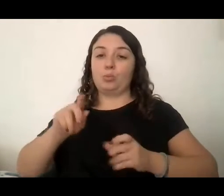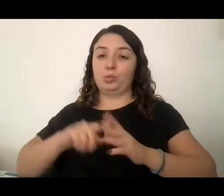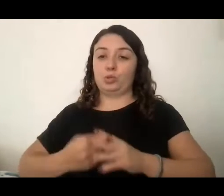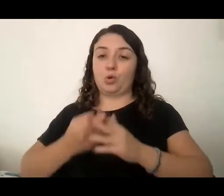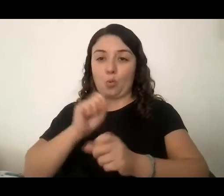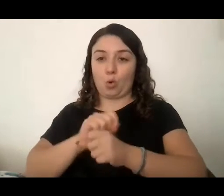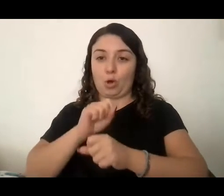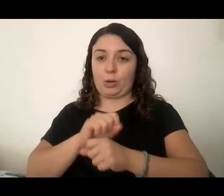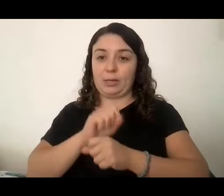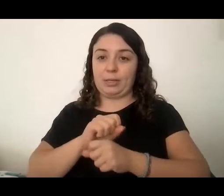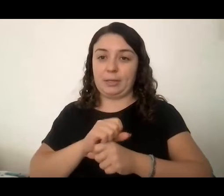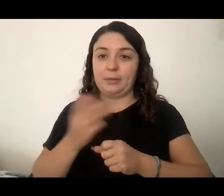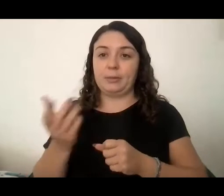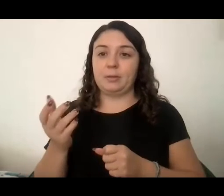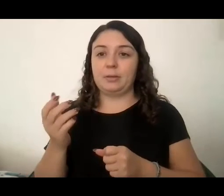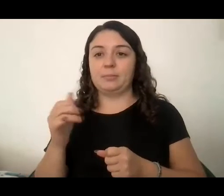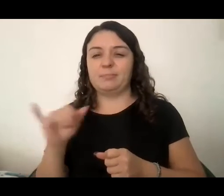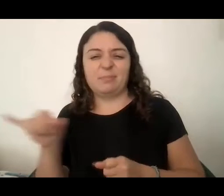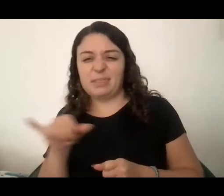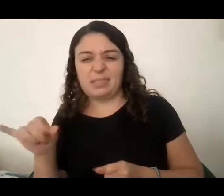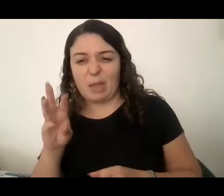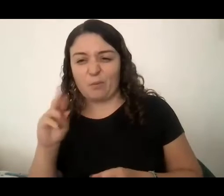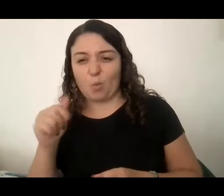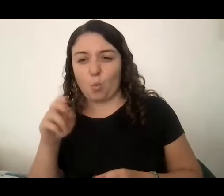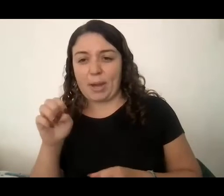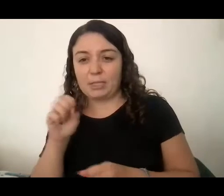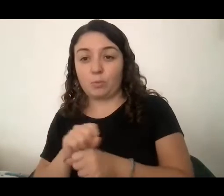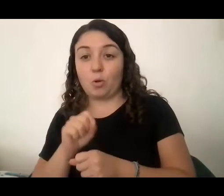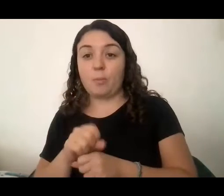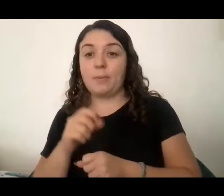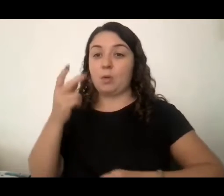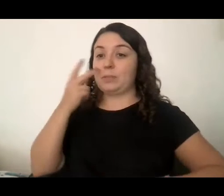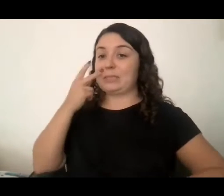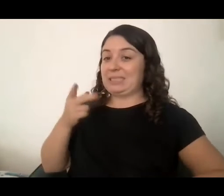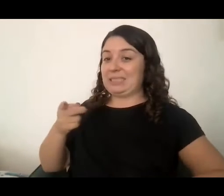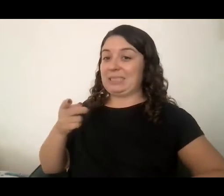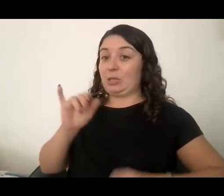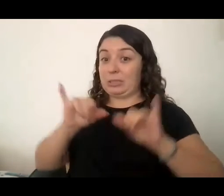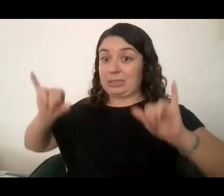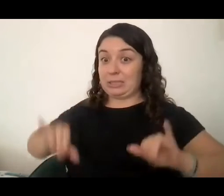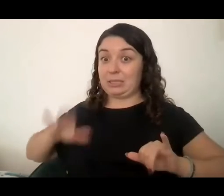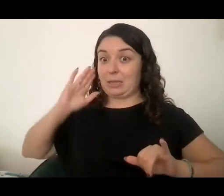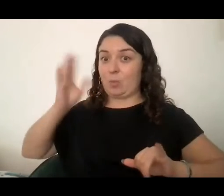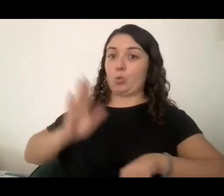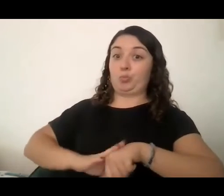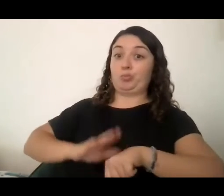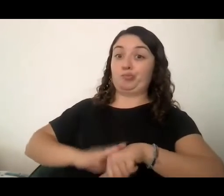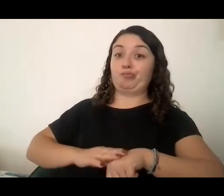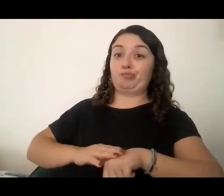of wage or self employment and then they will set a flag in their system a couple months out,